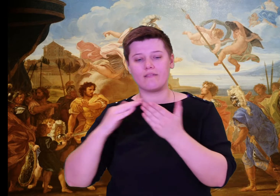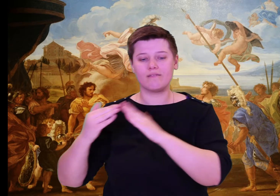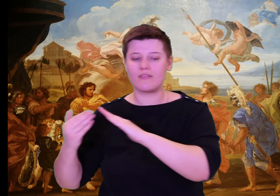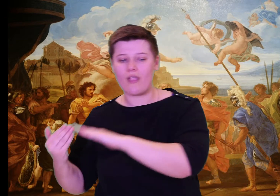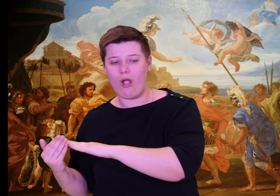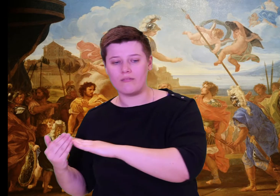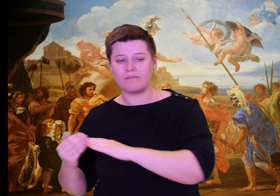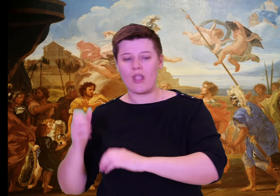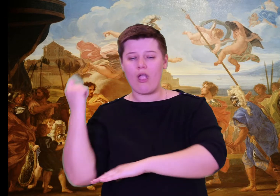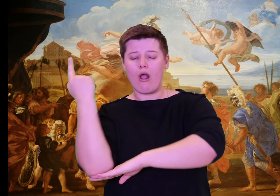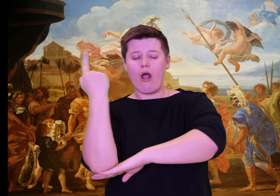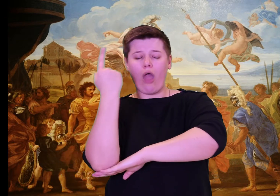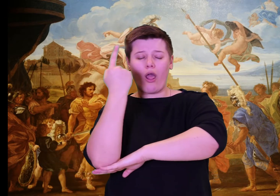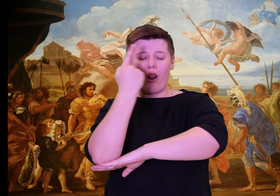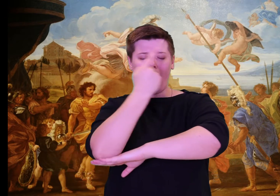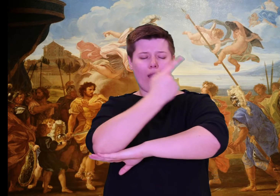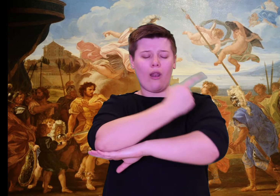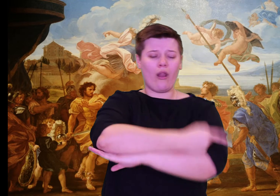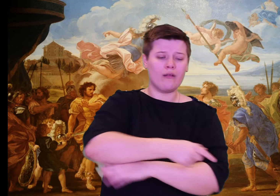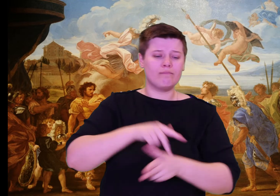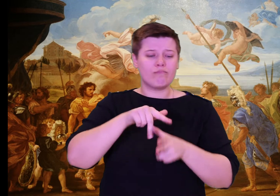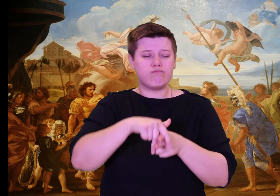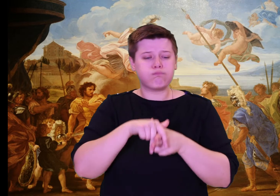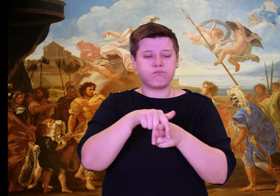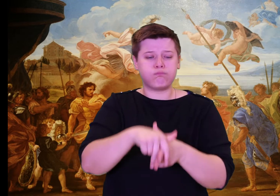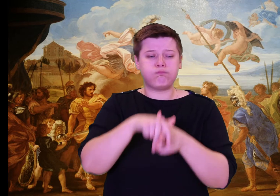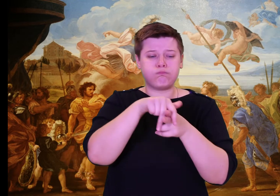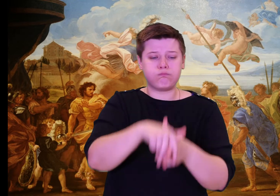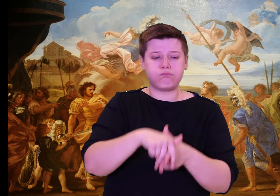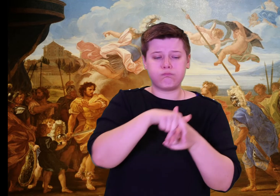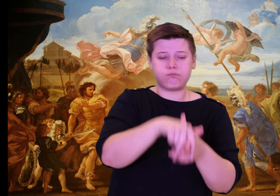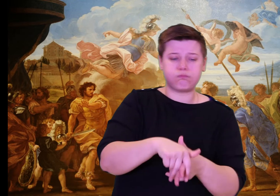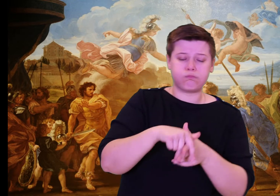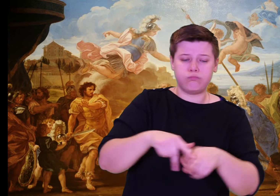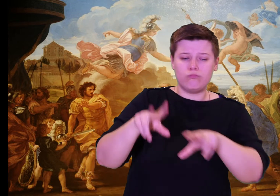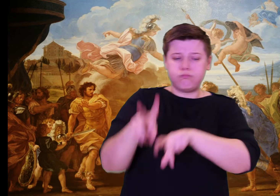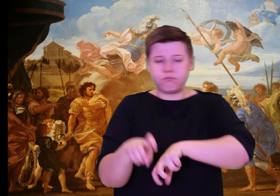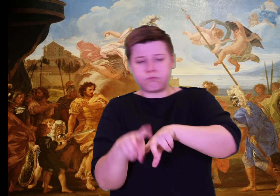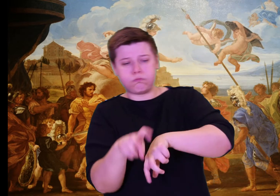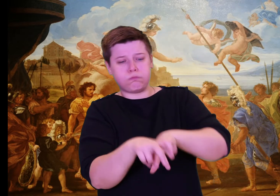One of the house girls brought up food and wine and delicacies fit to feed a king.